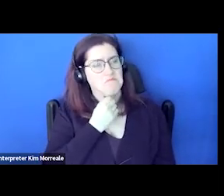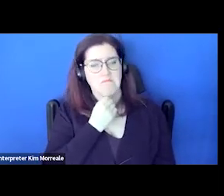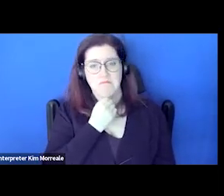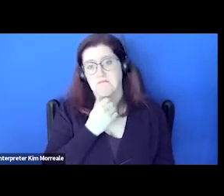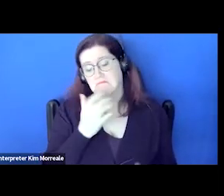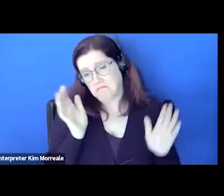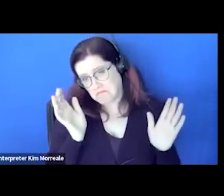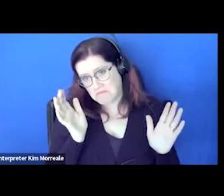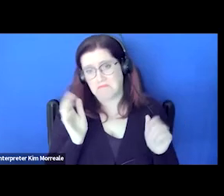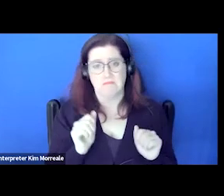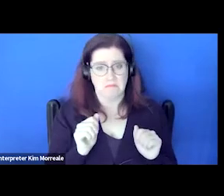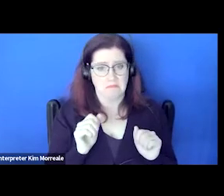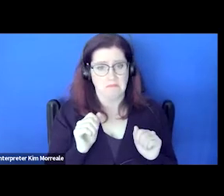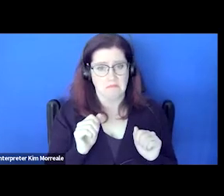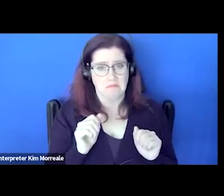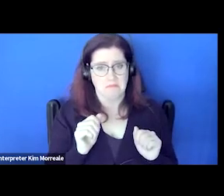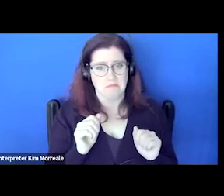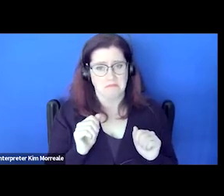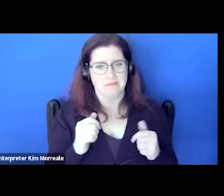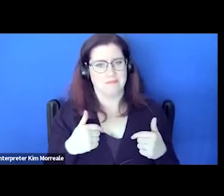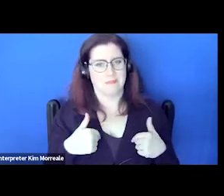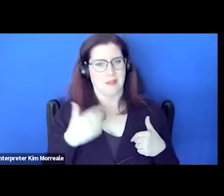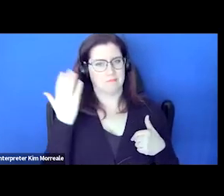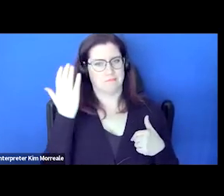but I didn't even recognize it in this case,